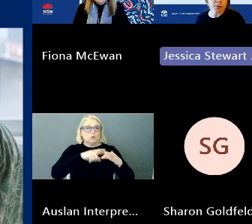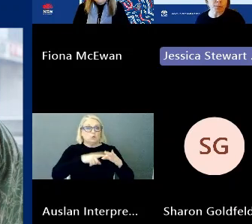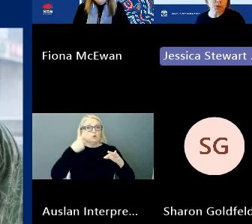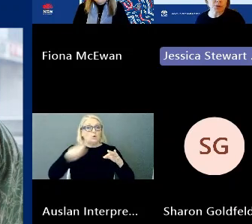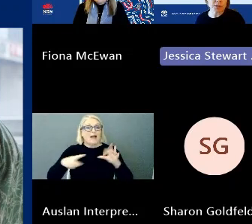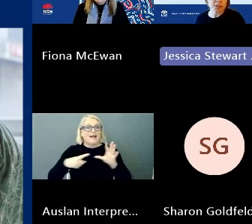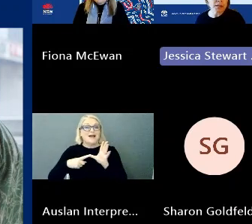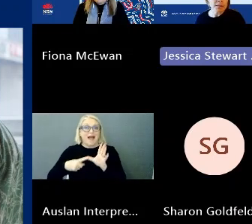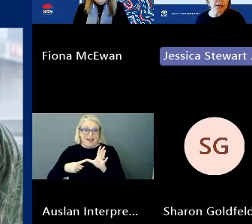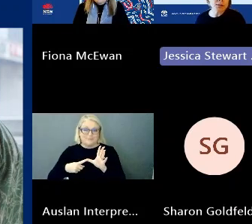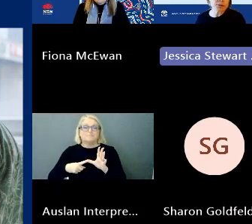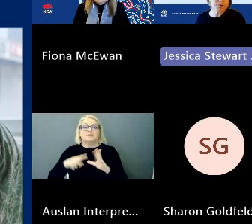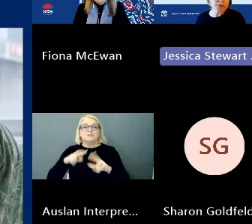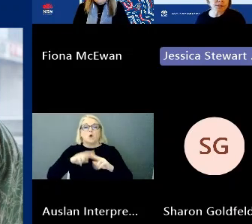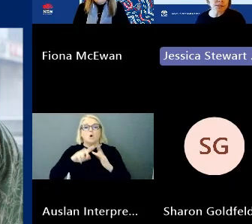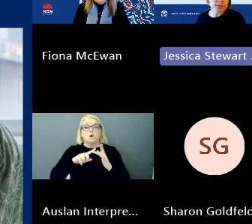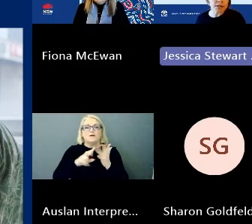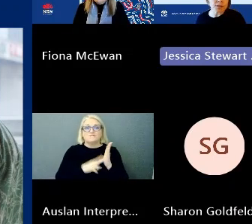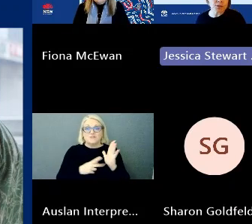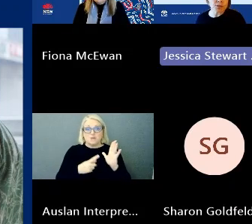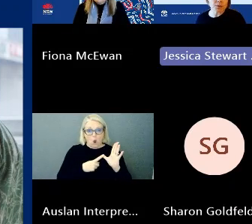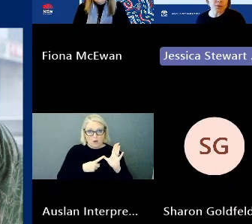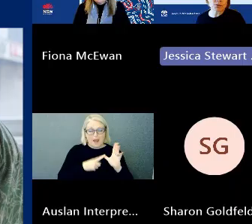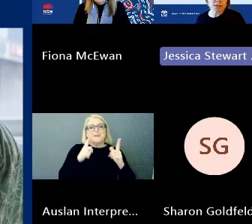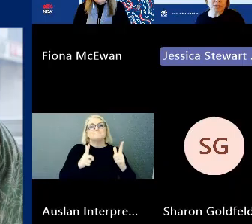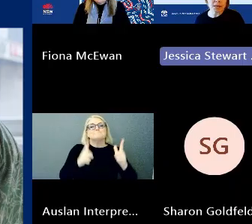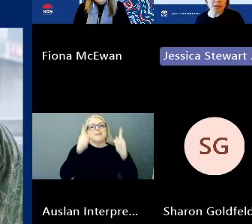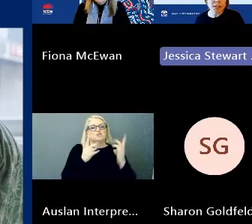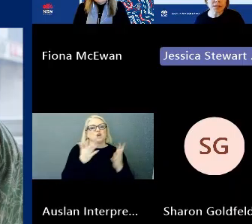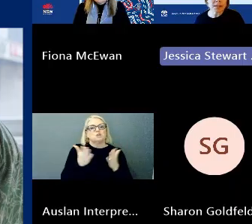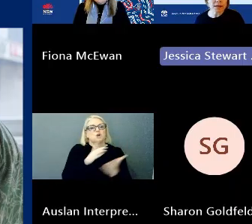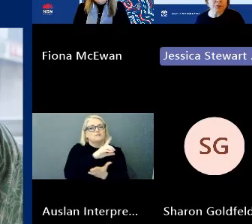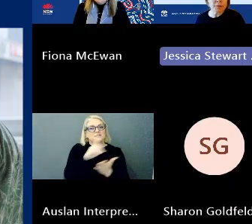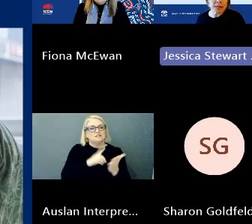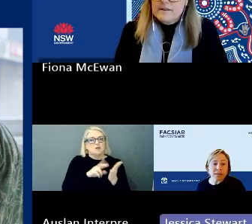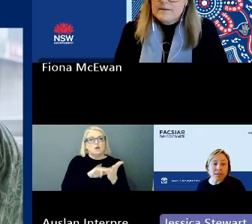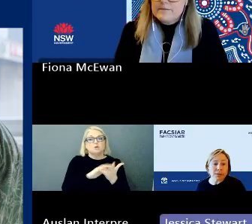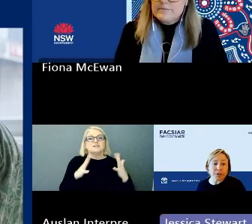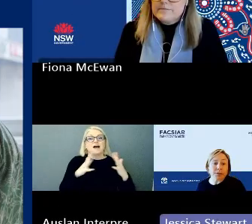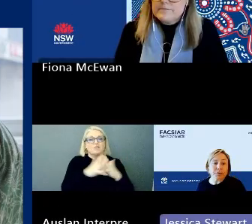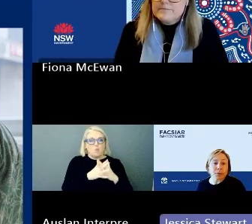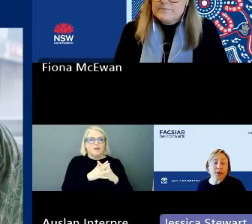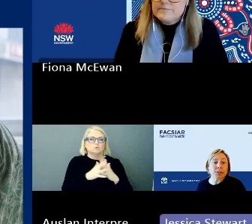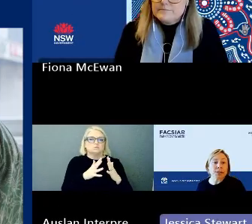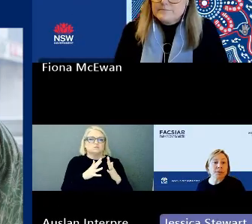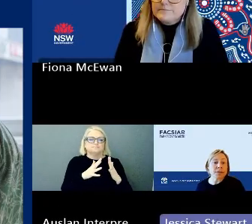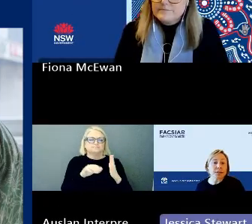Fiona McEwan, Manager of Service Design at the New South Wales Trustee and Guardian; and Kathryn McKenzie, the Director of Operations